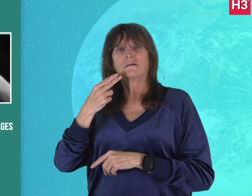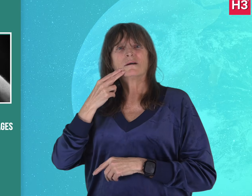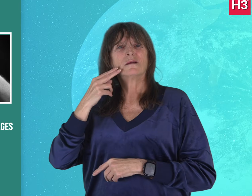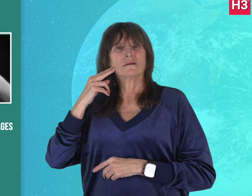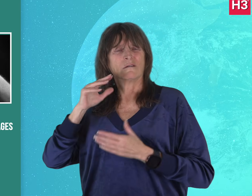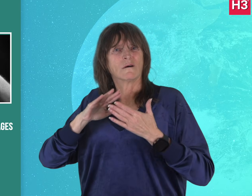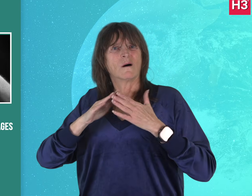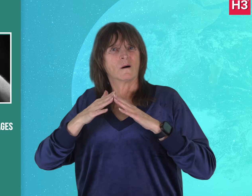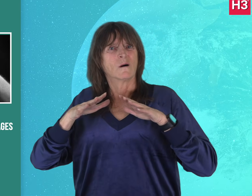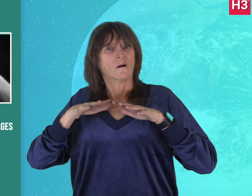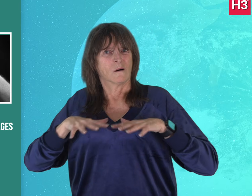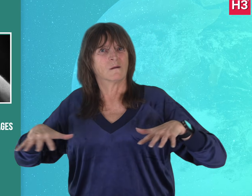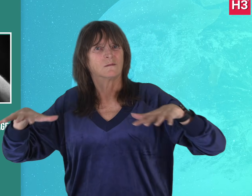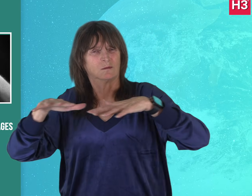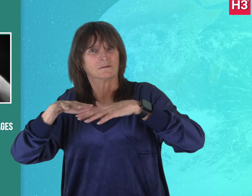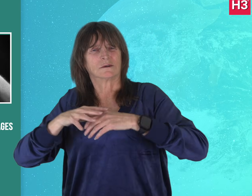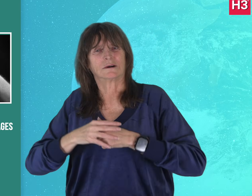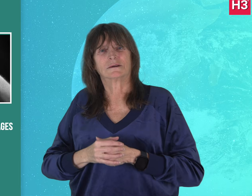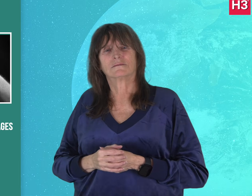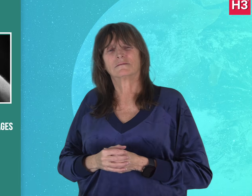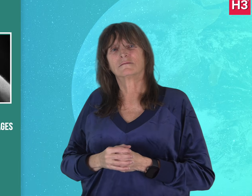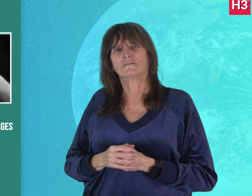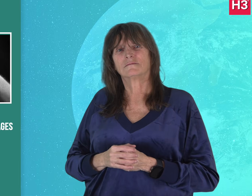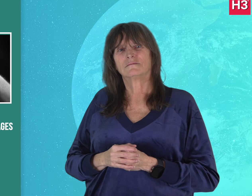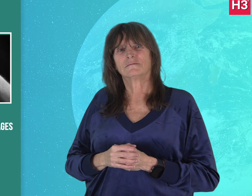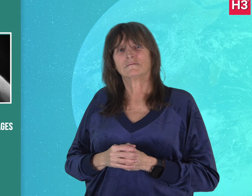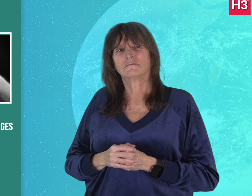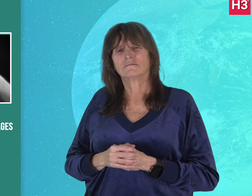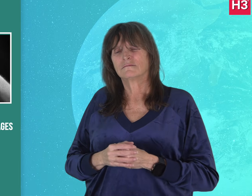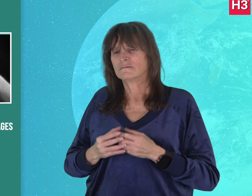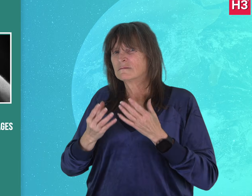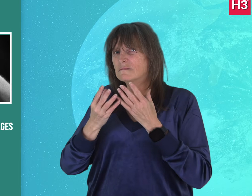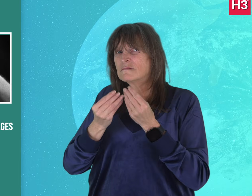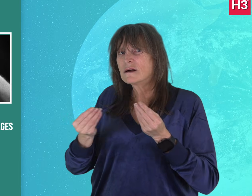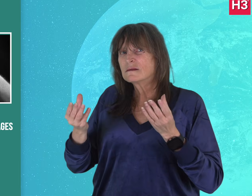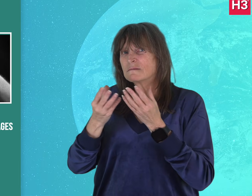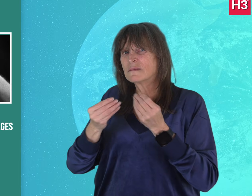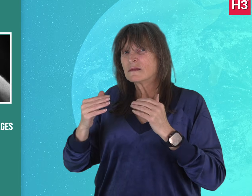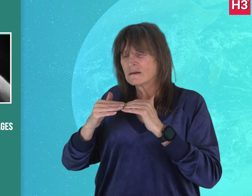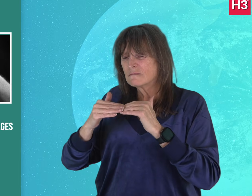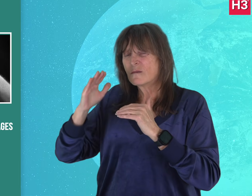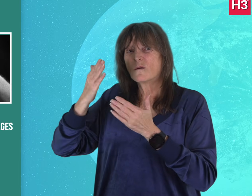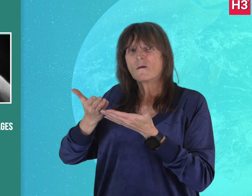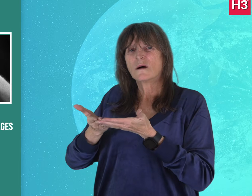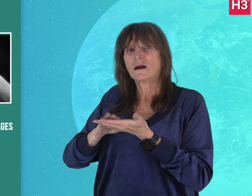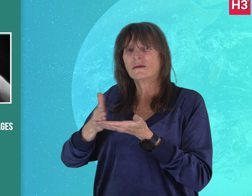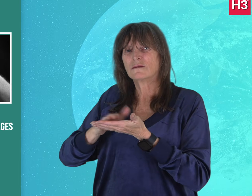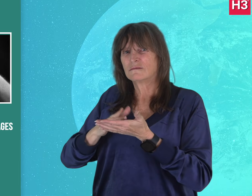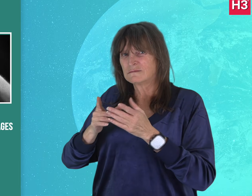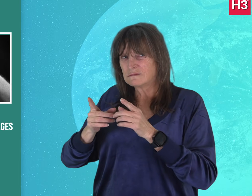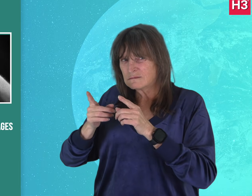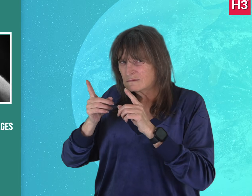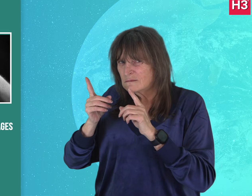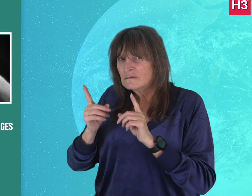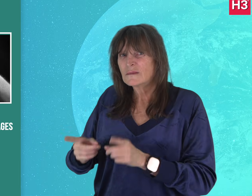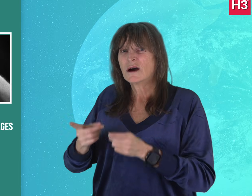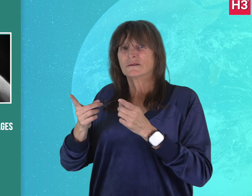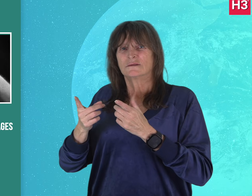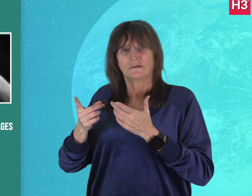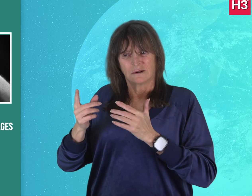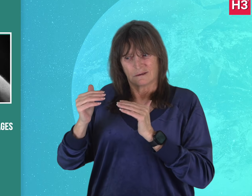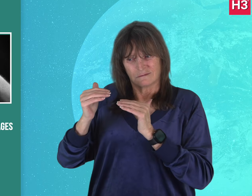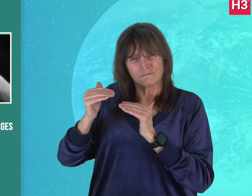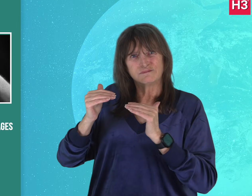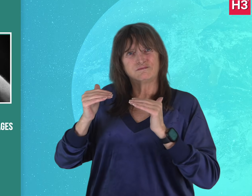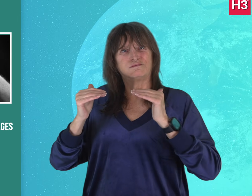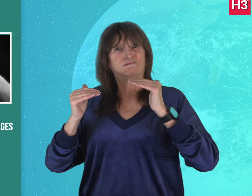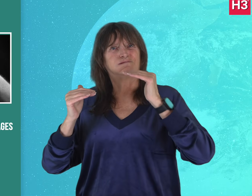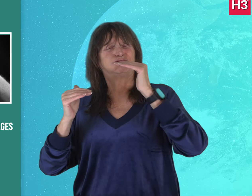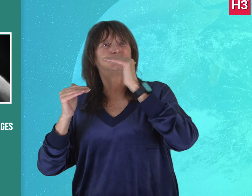and this strongly affects the Deaf community. Many more interpreters